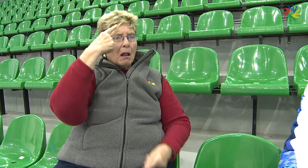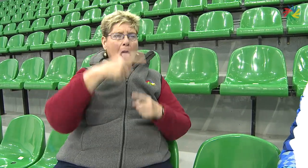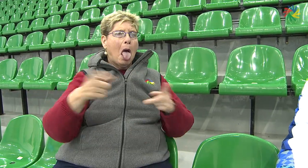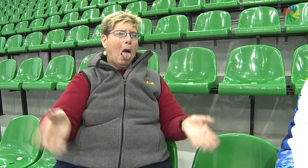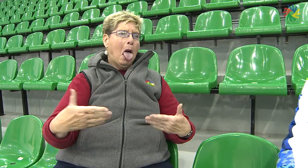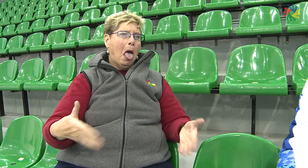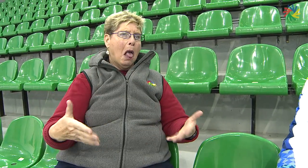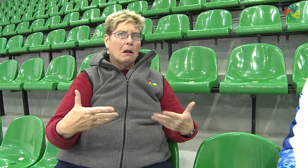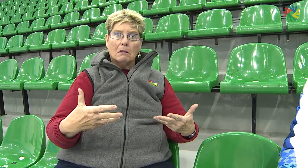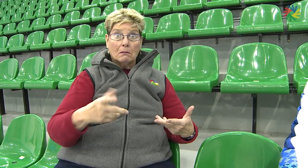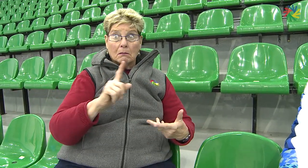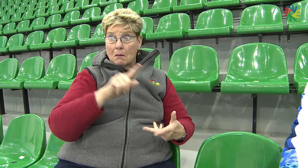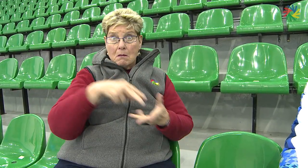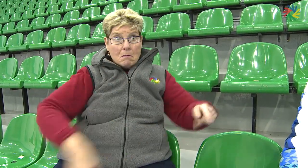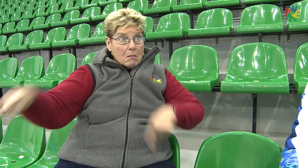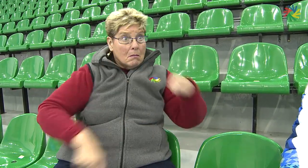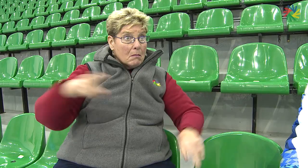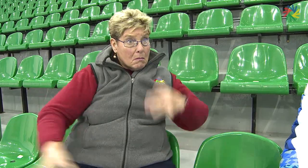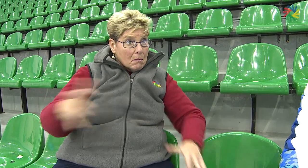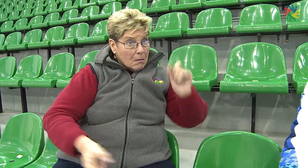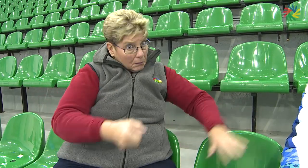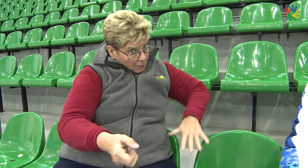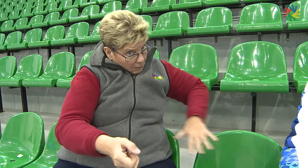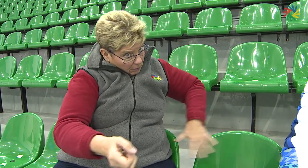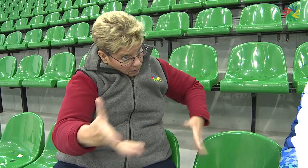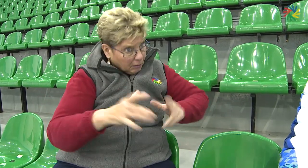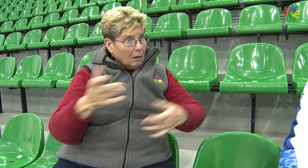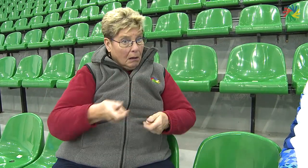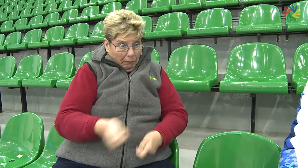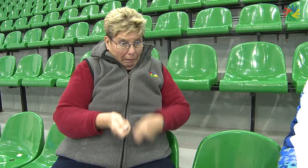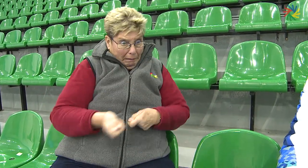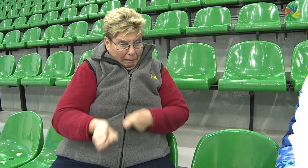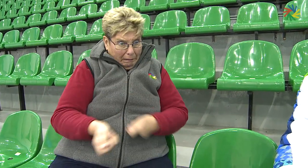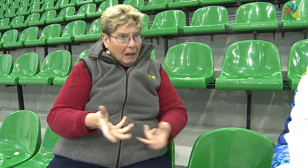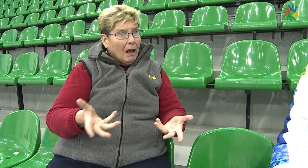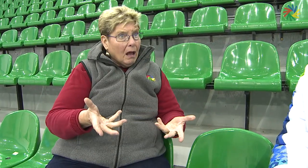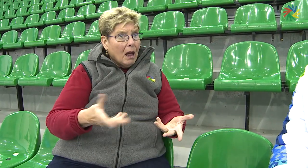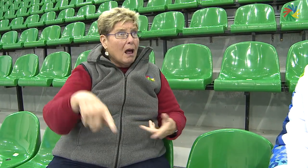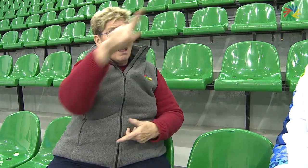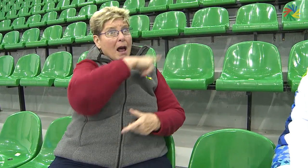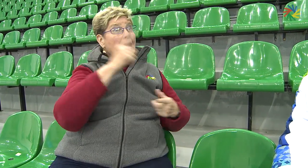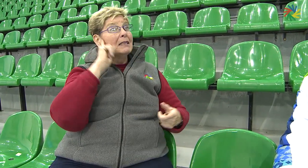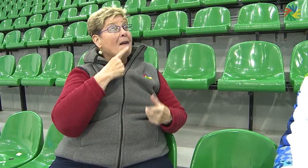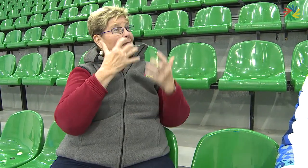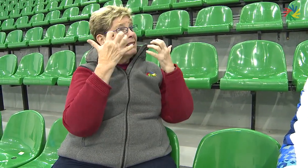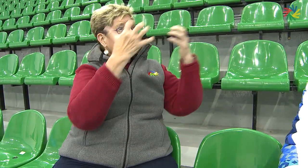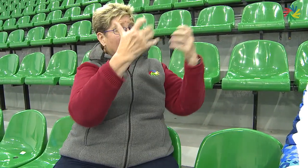they thought it would be easy, but to their surprise, they struggled on the ice as they tried out different curling techniques.